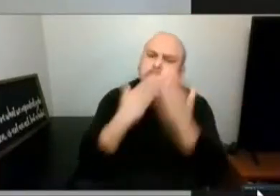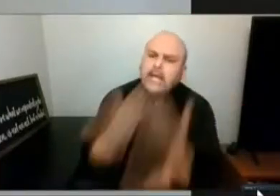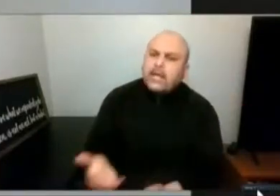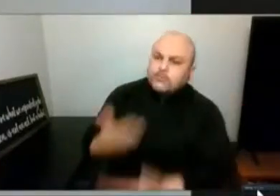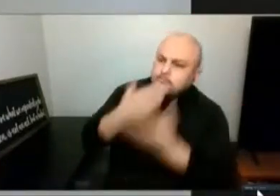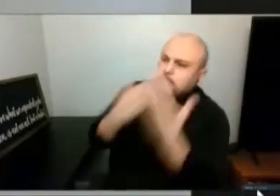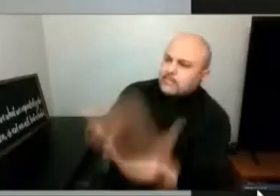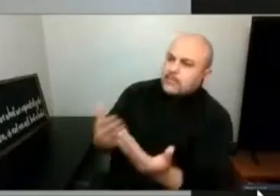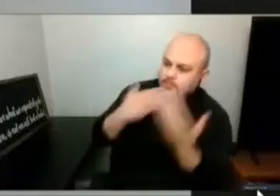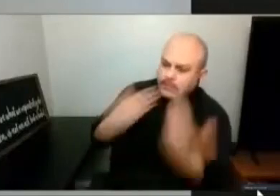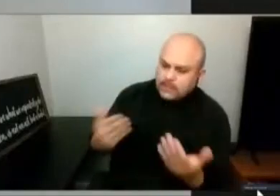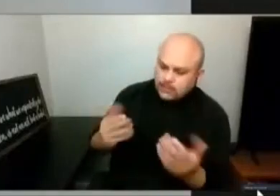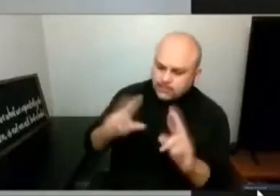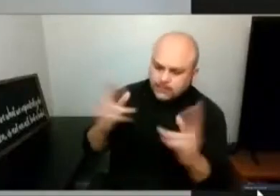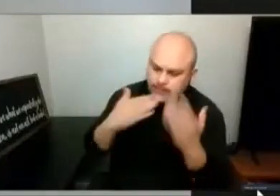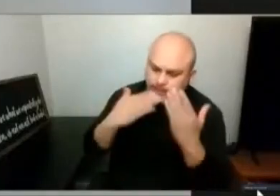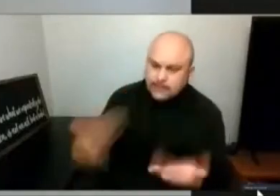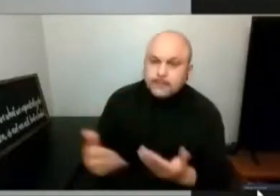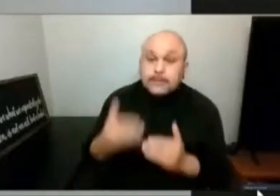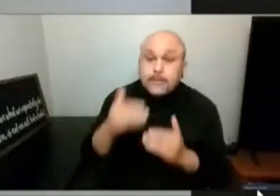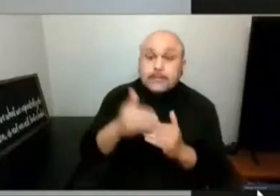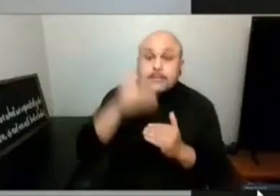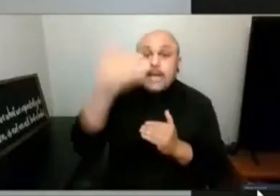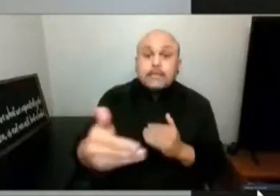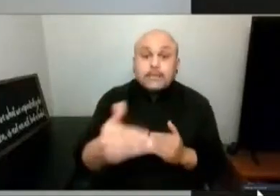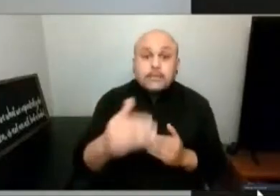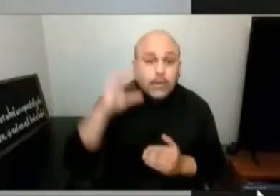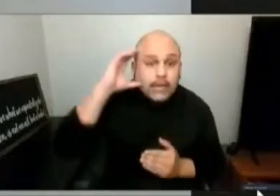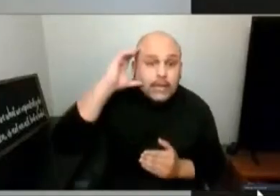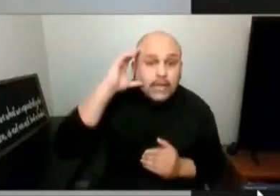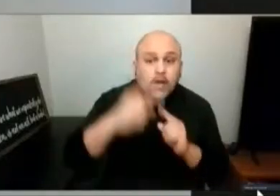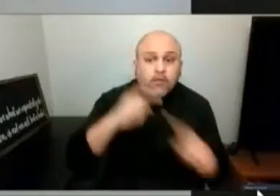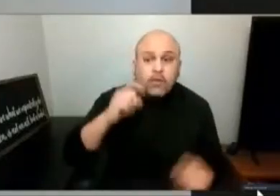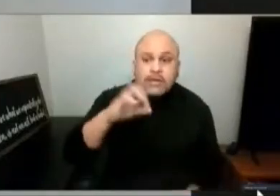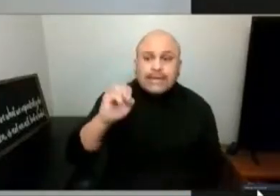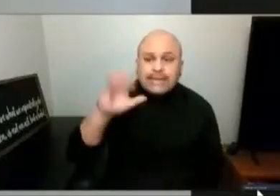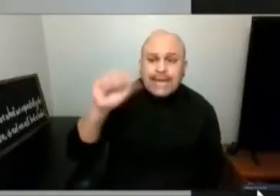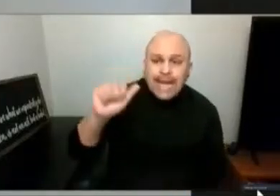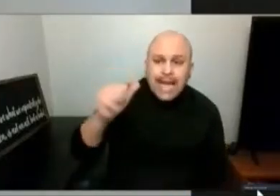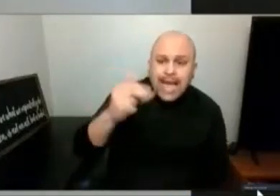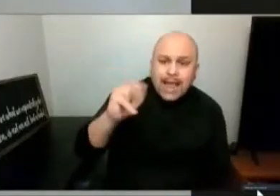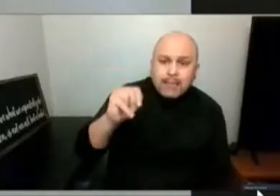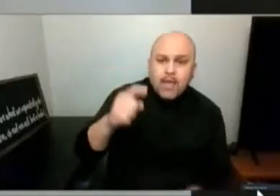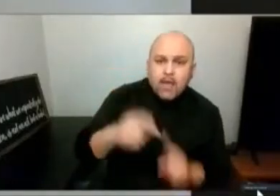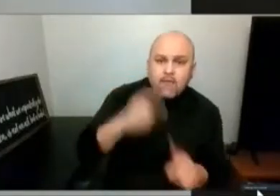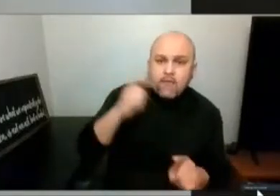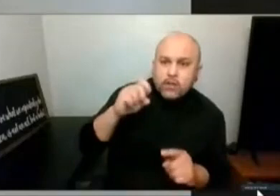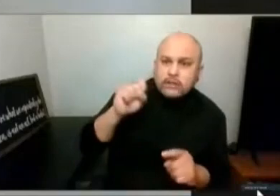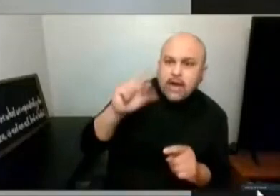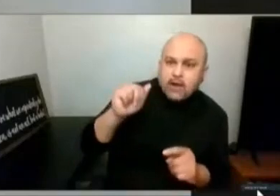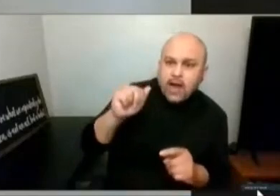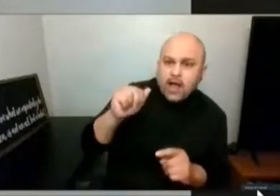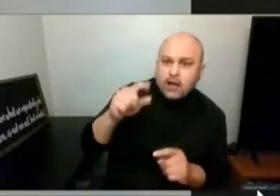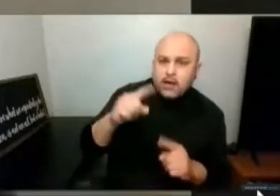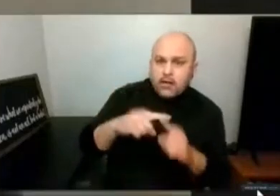Next, we'll hear from Miss Jessica Halem from the Tegan and Sara Foundation. You have three minutes. Jessica Halem: Thank you.